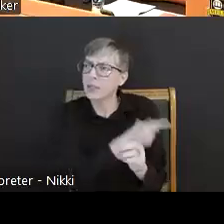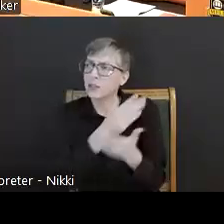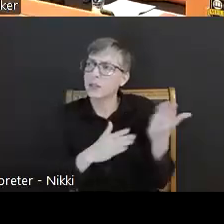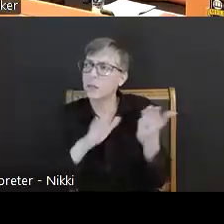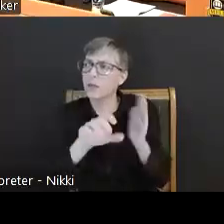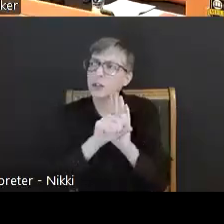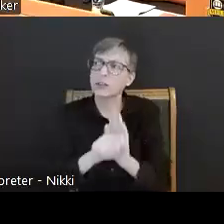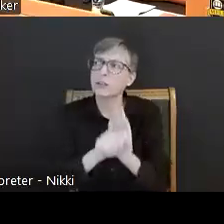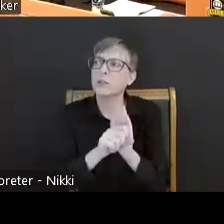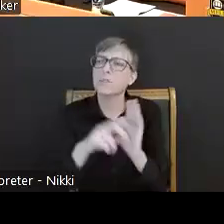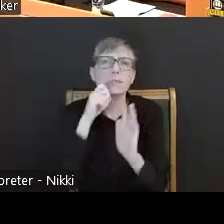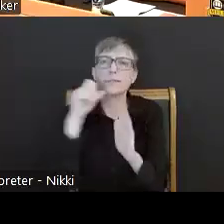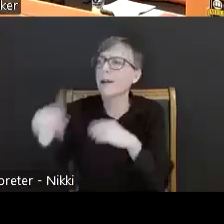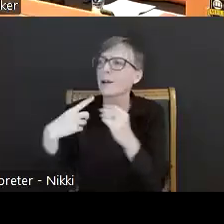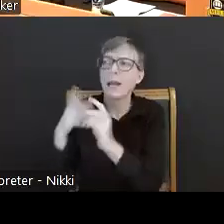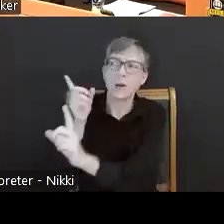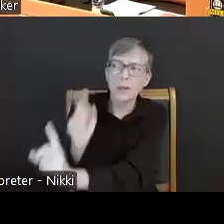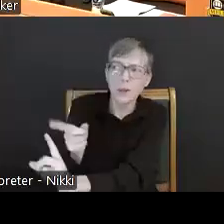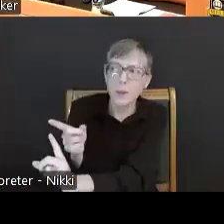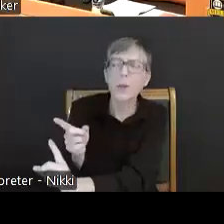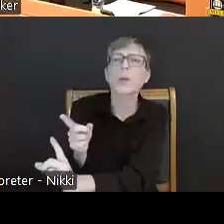and helping improve their relationship and understand each other's perspective